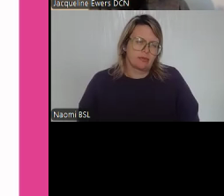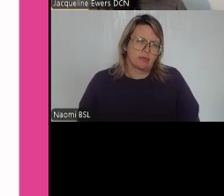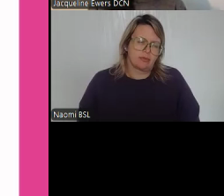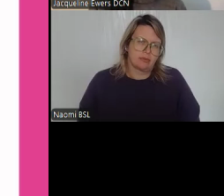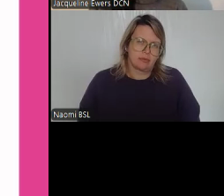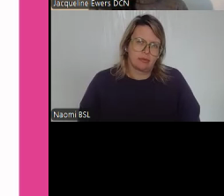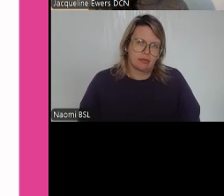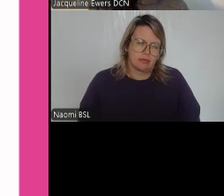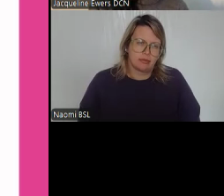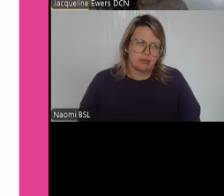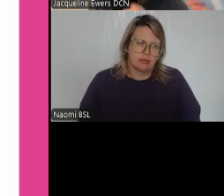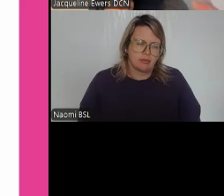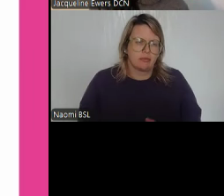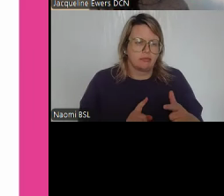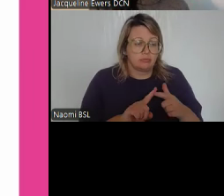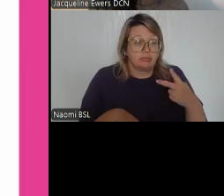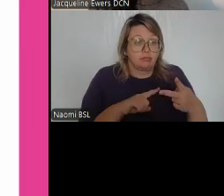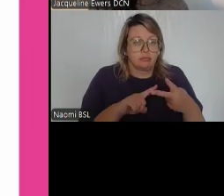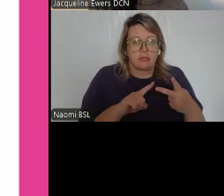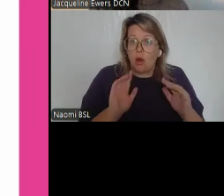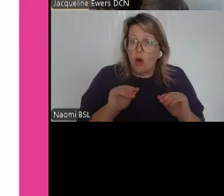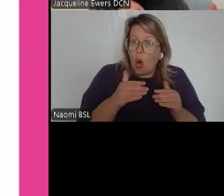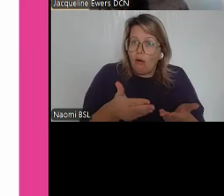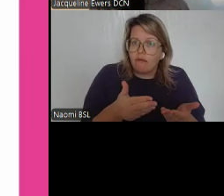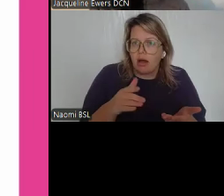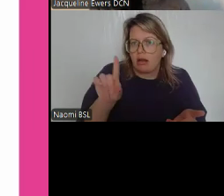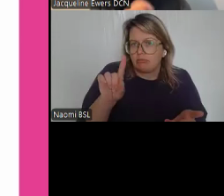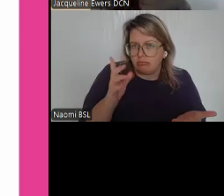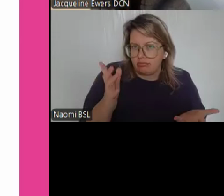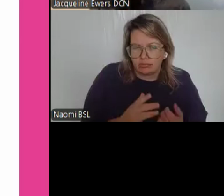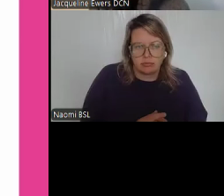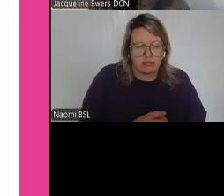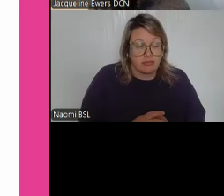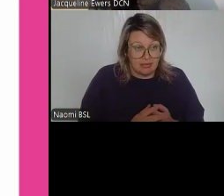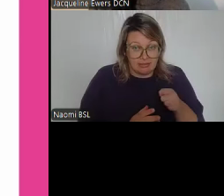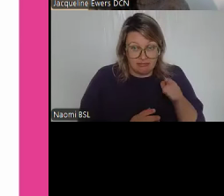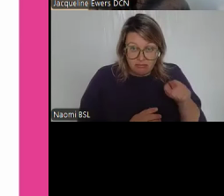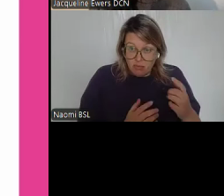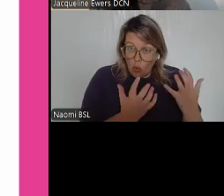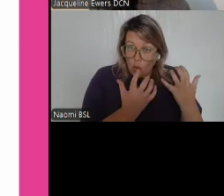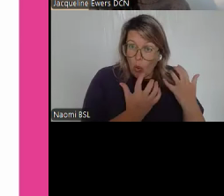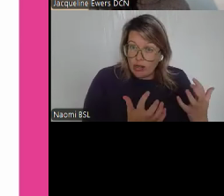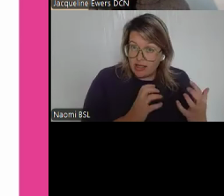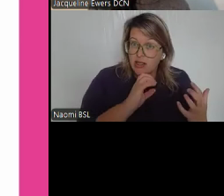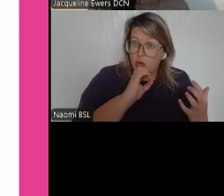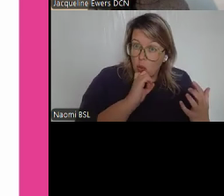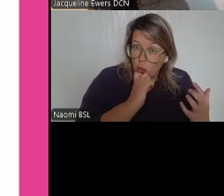What is it that you're offering them? They're going to give you that really precious thing of permission to contact them